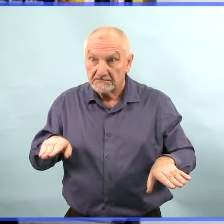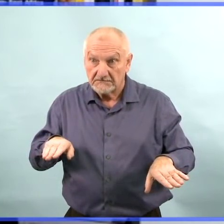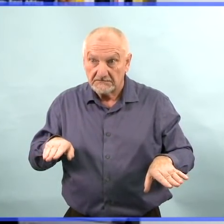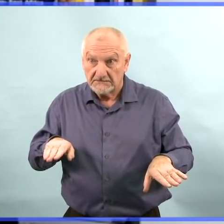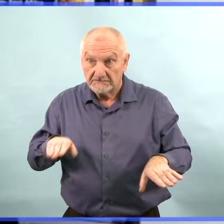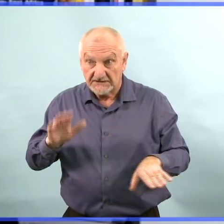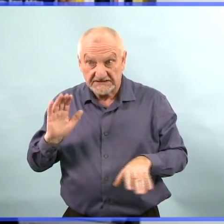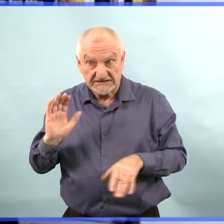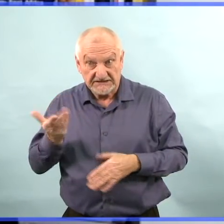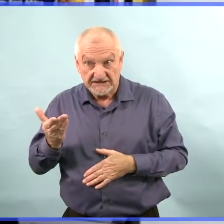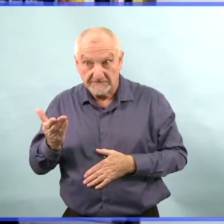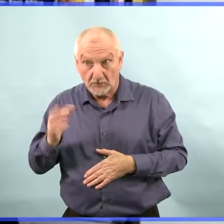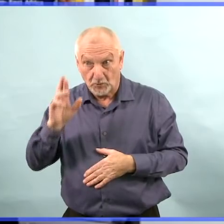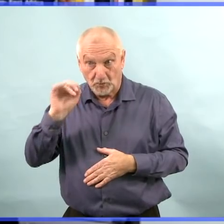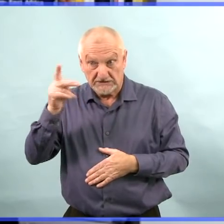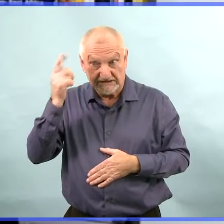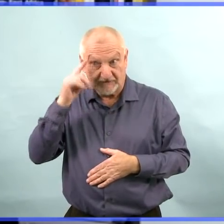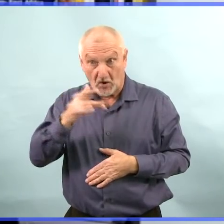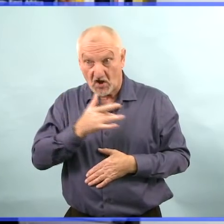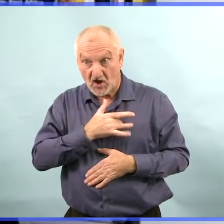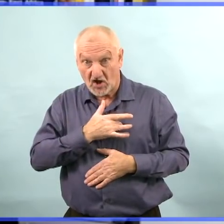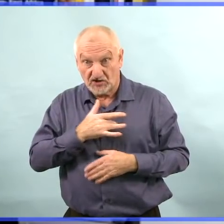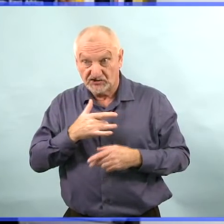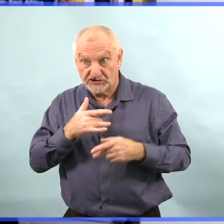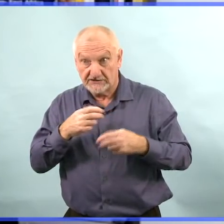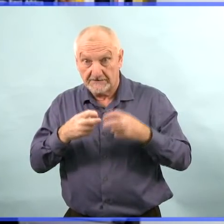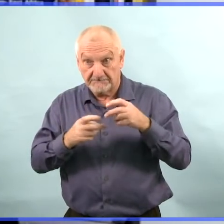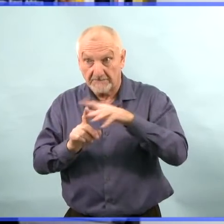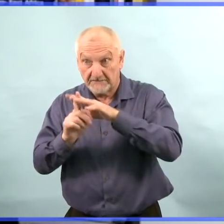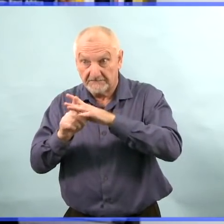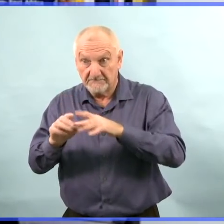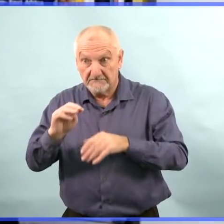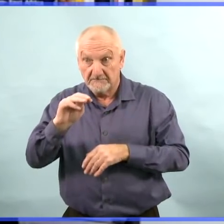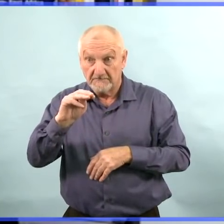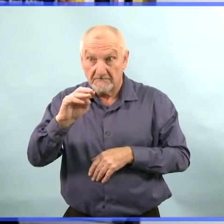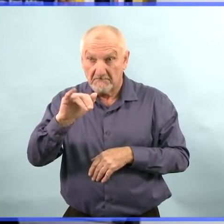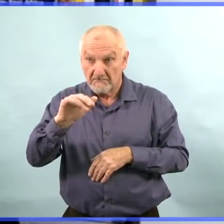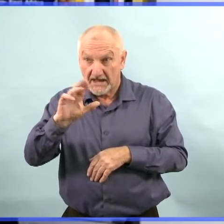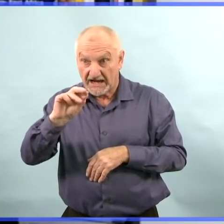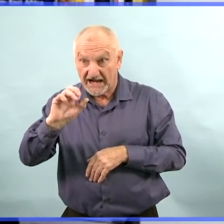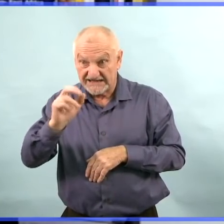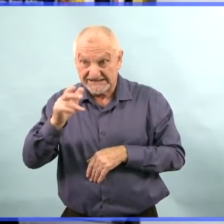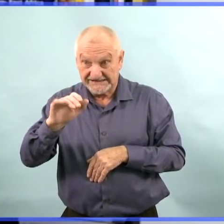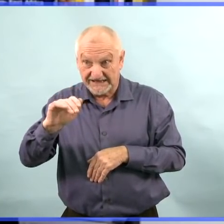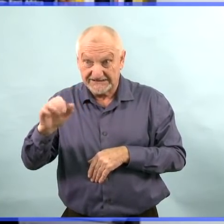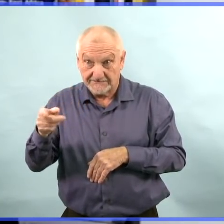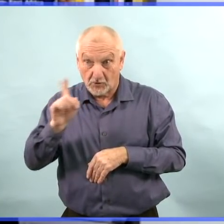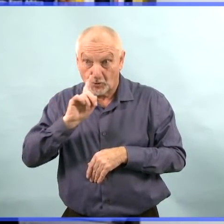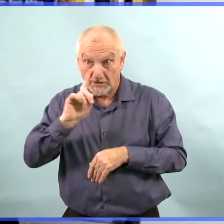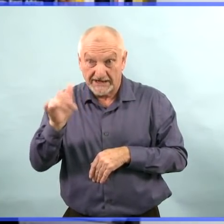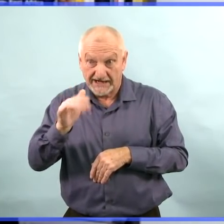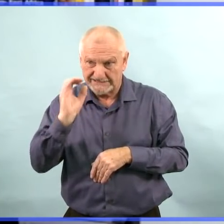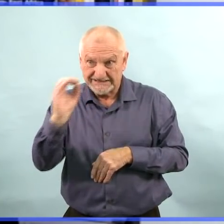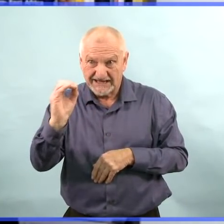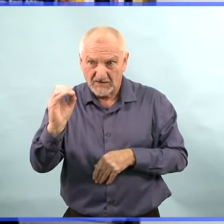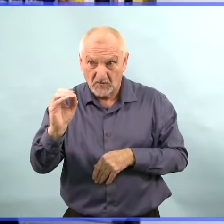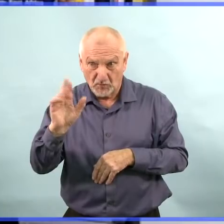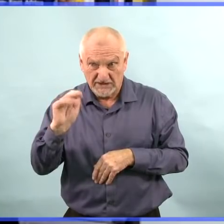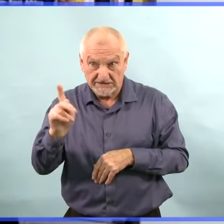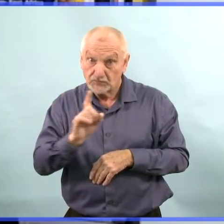and so we're really in an advantageous position where we get to watch um a country that is a few